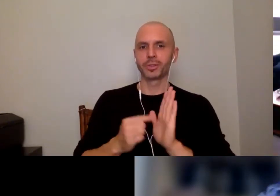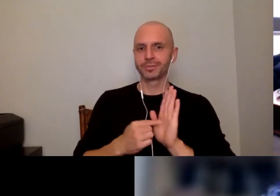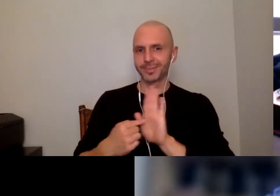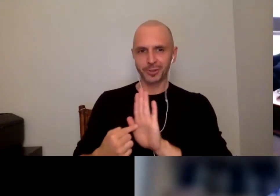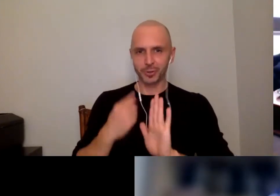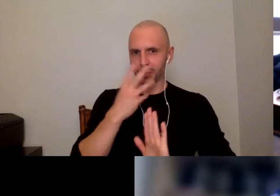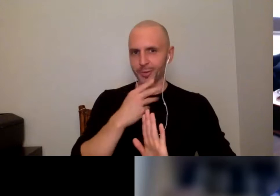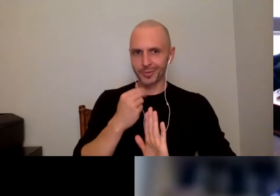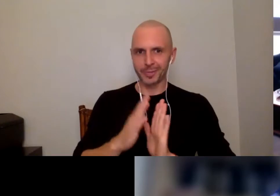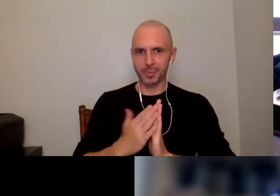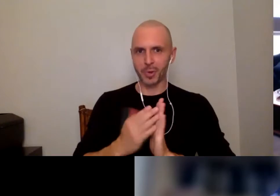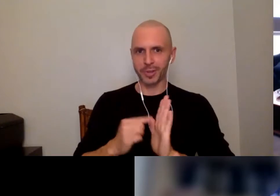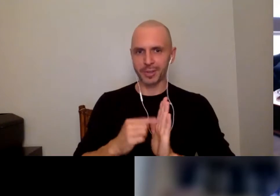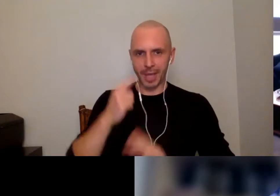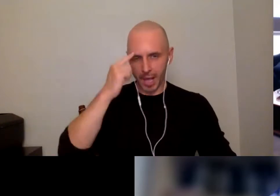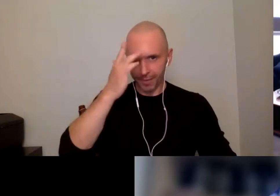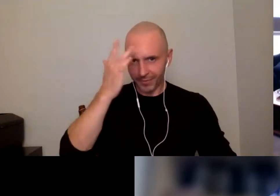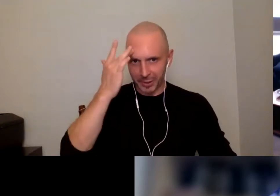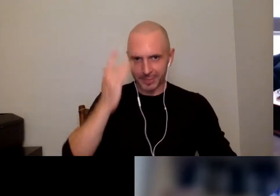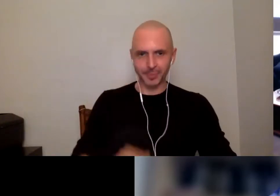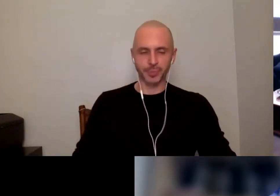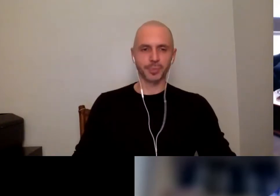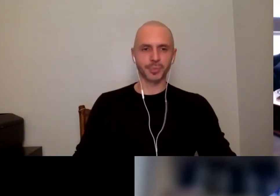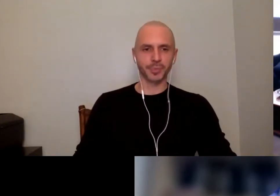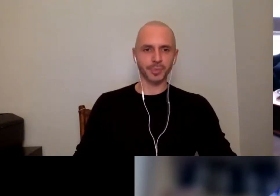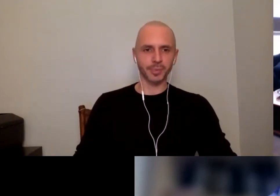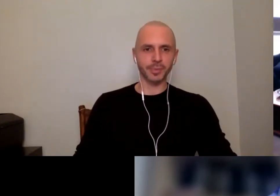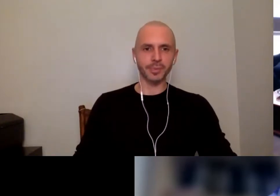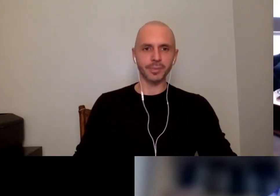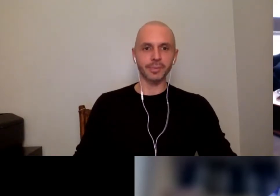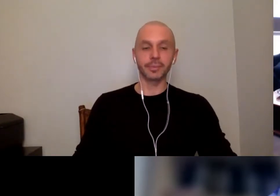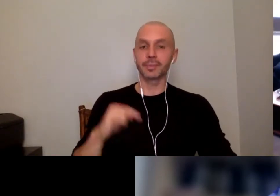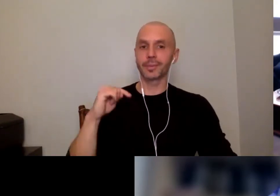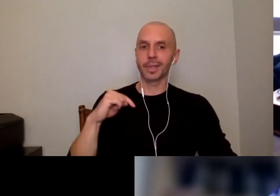it's a special book and so you know it allowed me to go through my archives